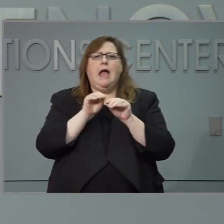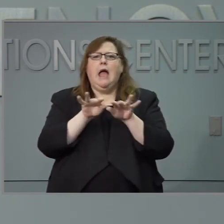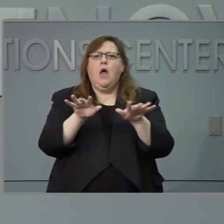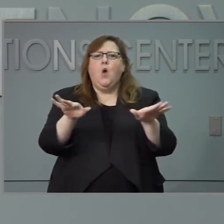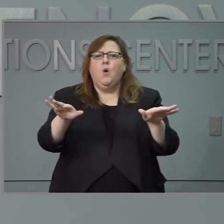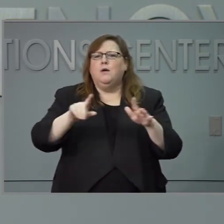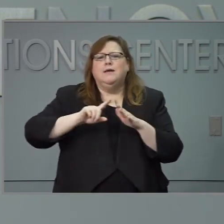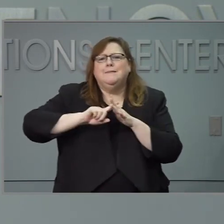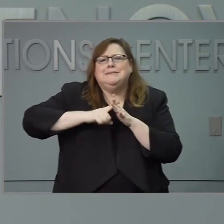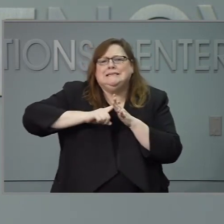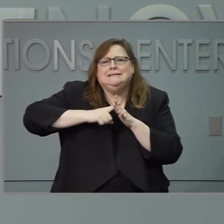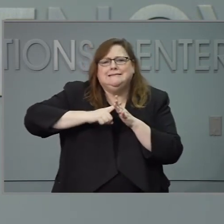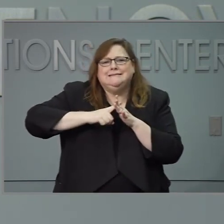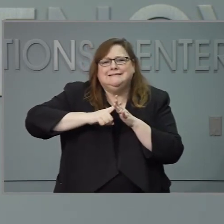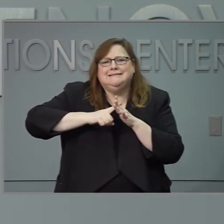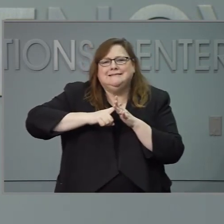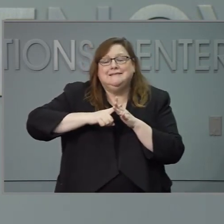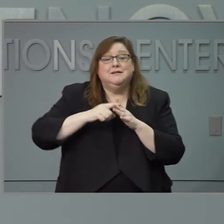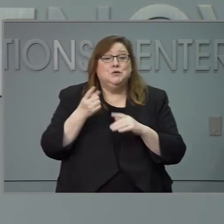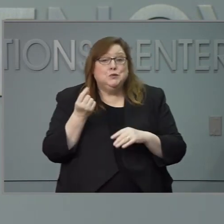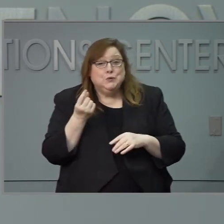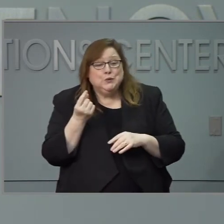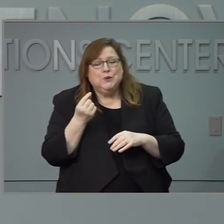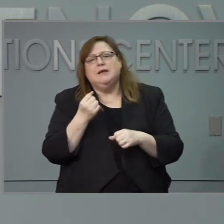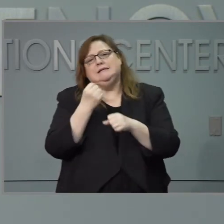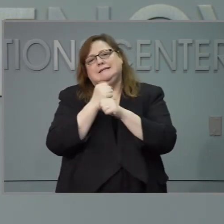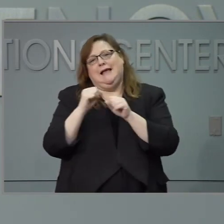NO FUNCIONA. TENEMOS QUE CAMBIAR UN POCO. TENER